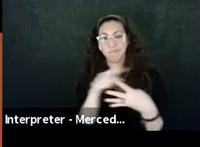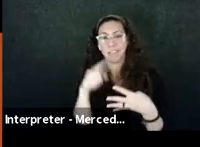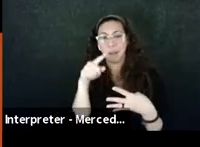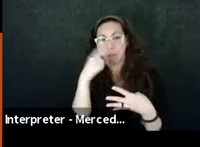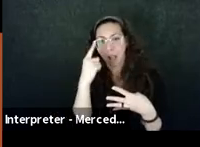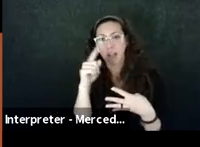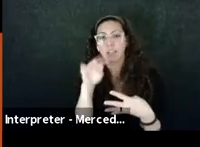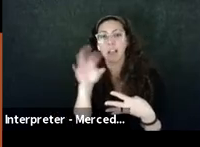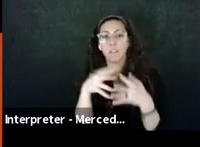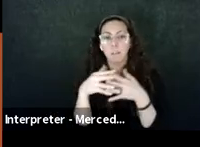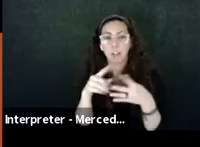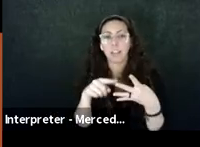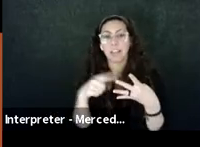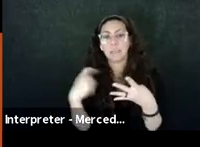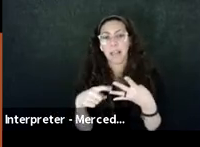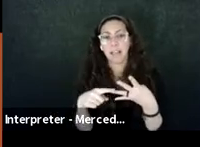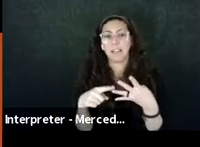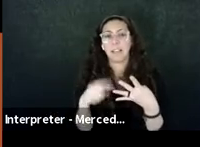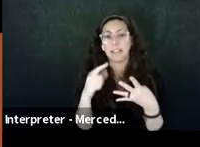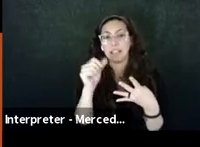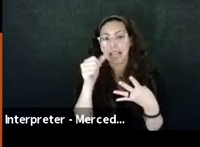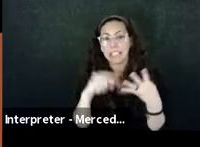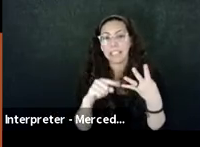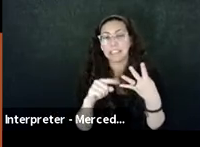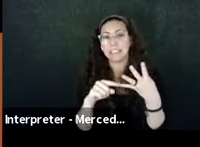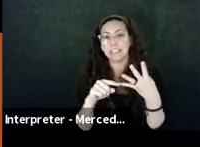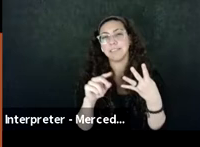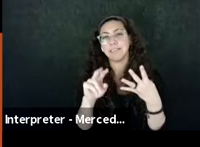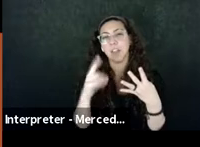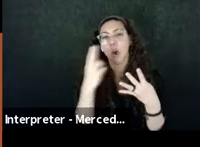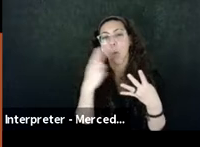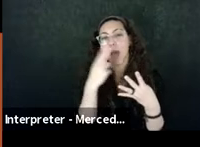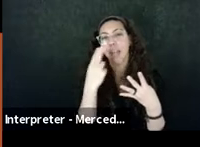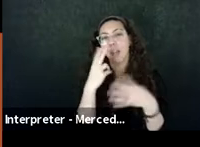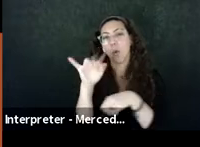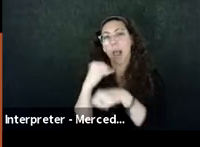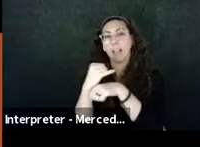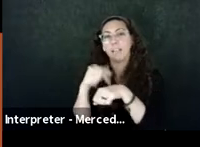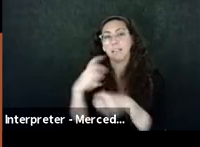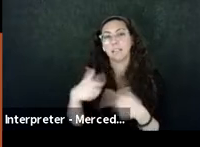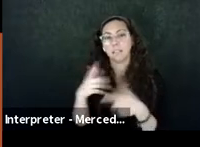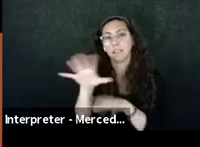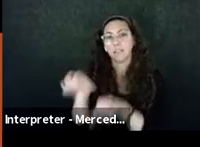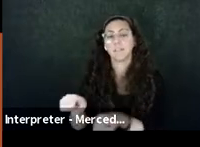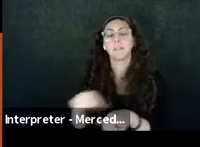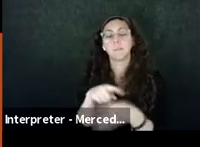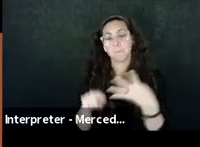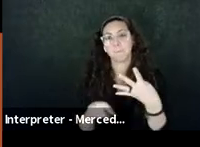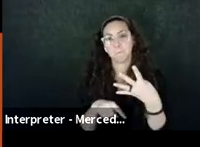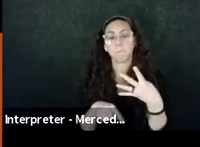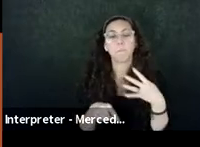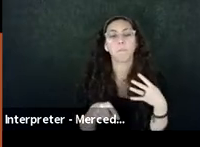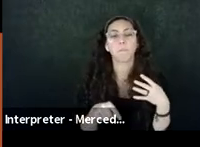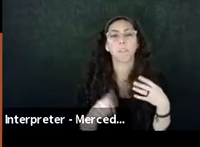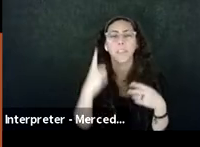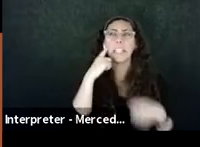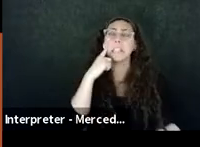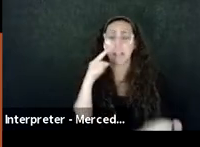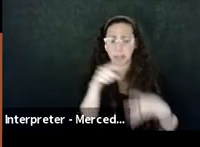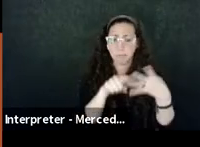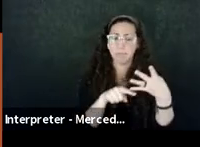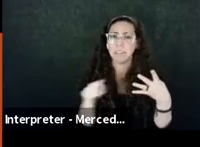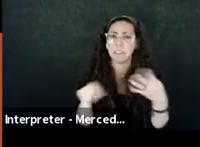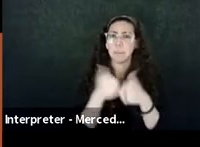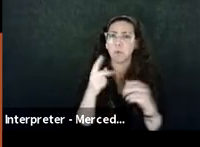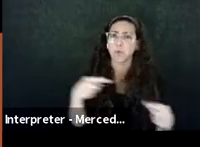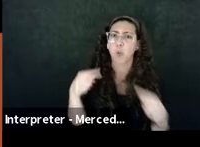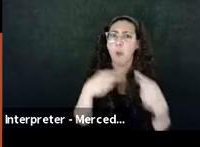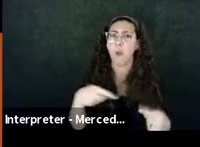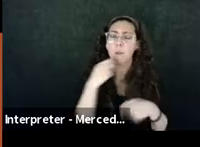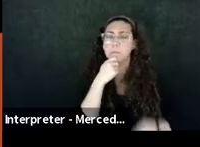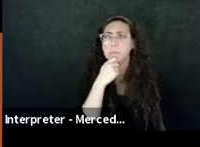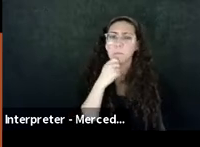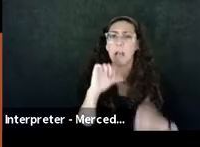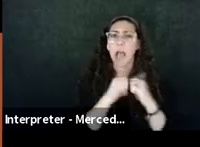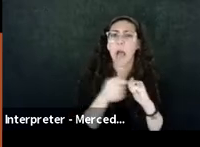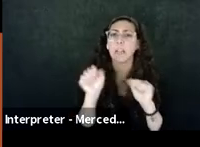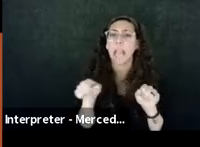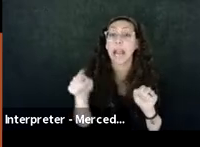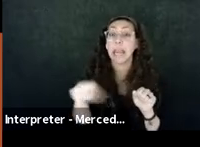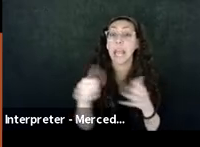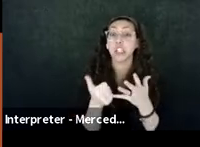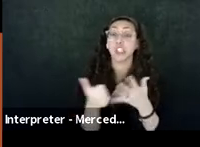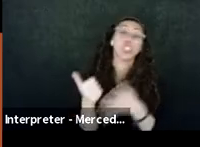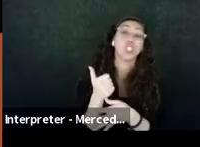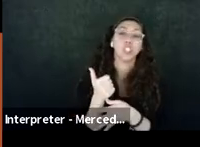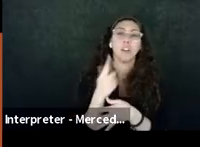Natalie Chavez: That were identified in our student equity plan. So we're really looking at how can we target those most vulnerable populations to prioritize them for services and I don't want to make it seem as though they're going to be